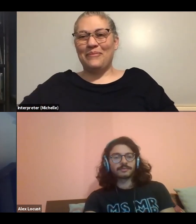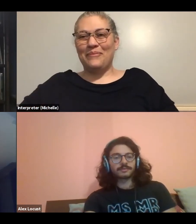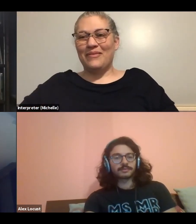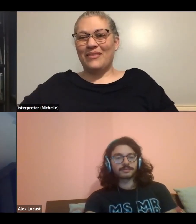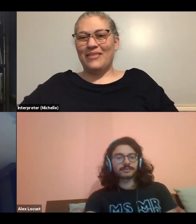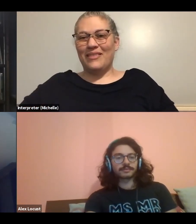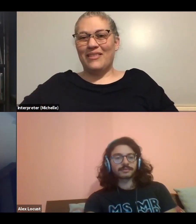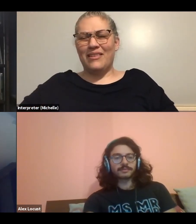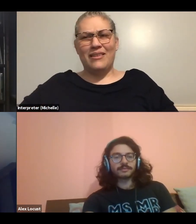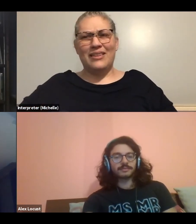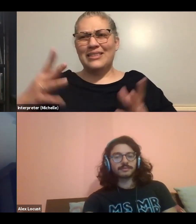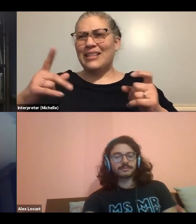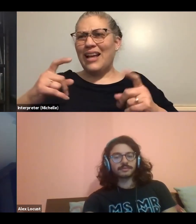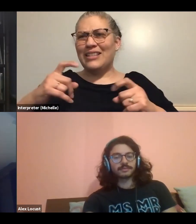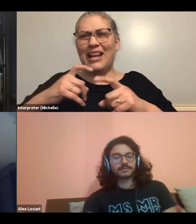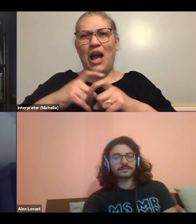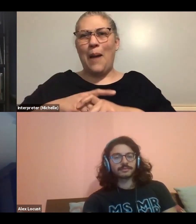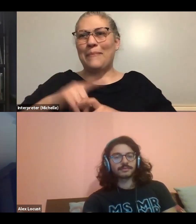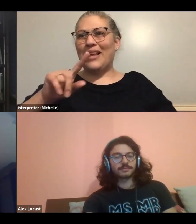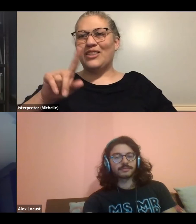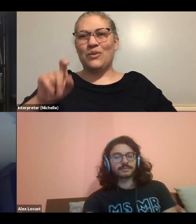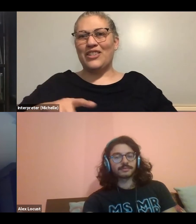Matthew Alaniz: In this country so that being said.